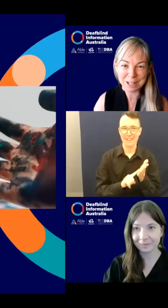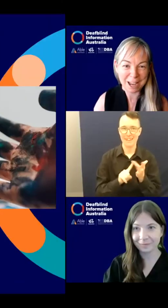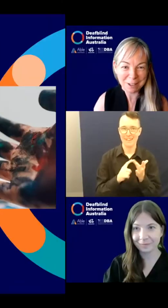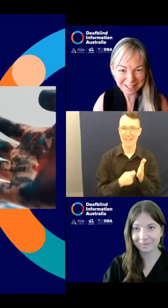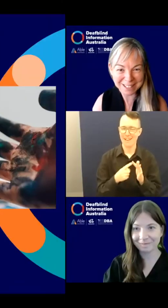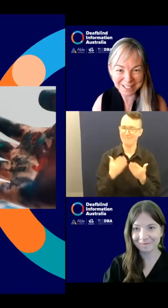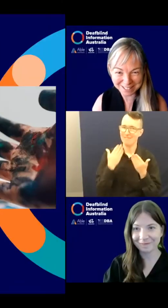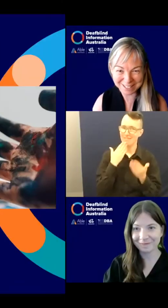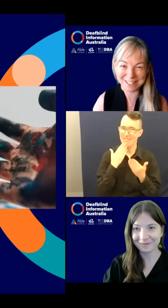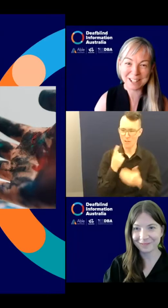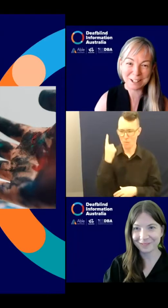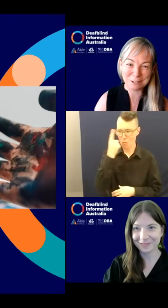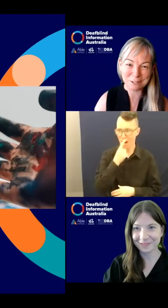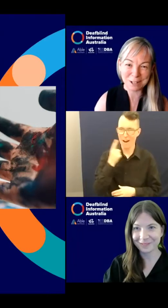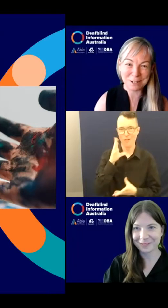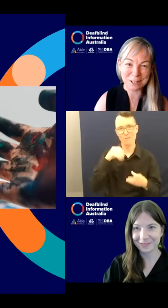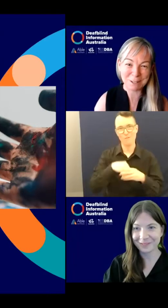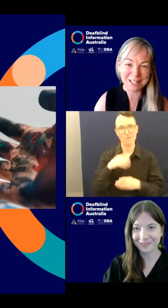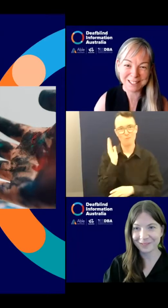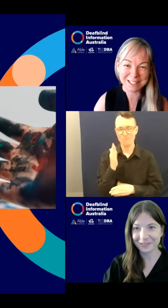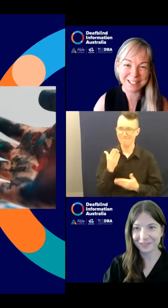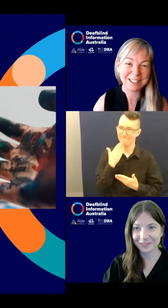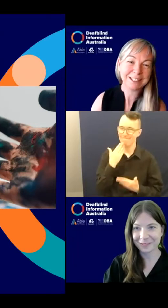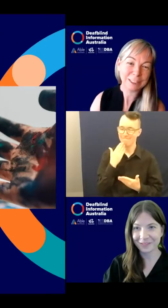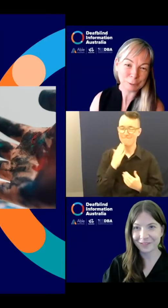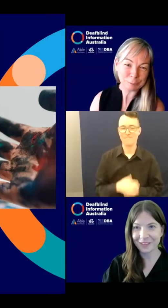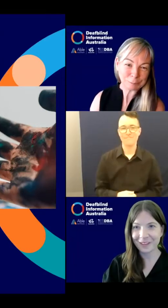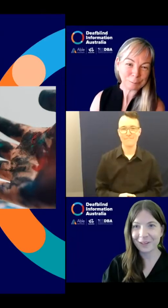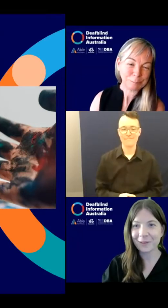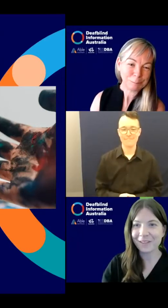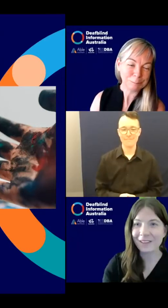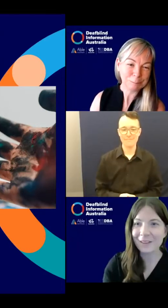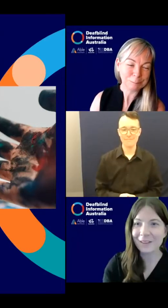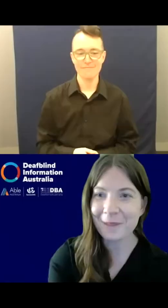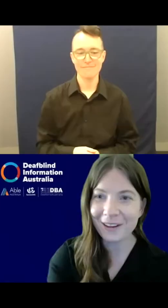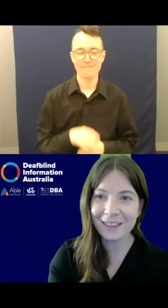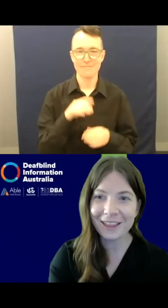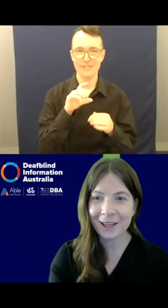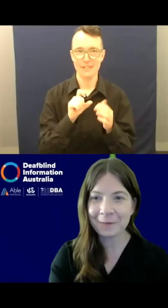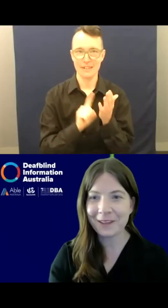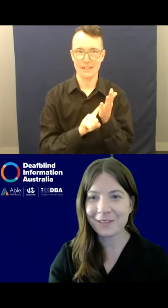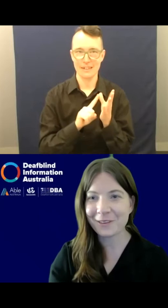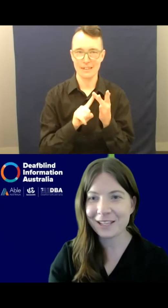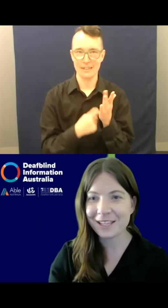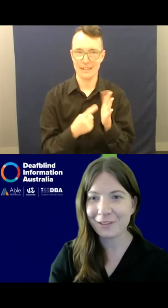hour to share your knowledge with us today. No worries, thanks Meredith. It's great to have